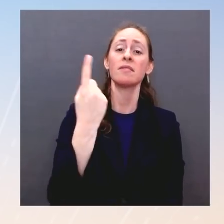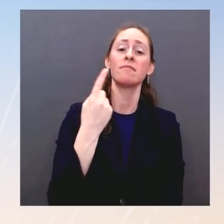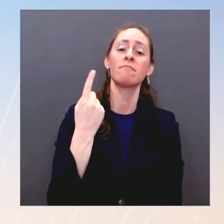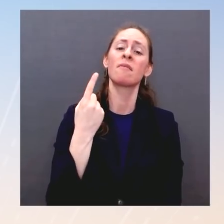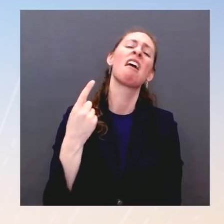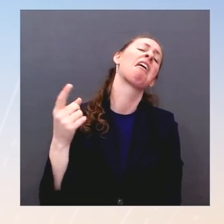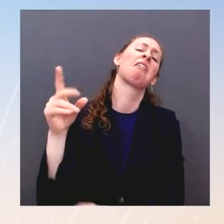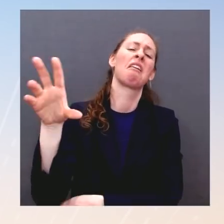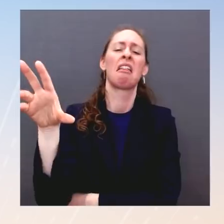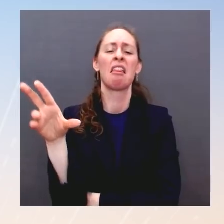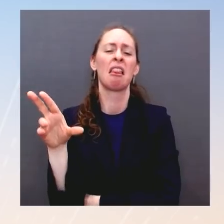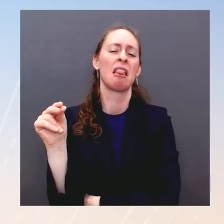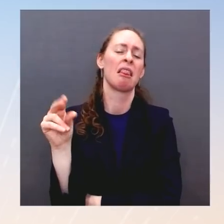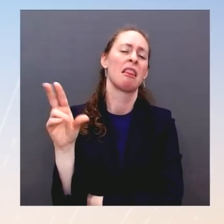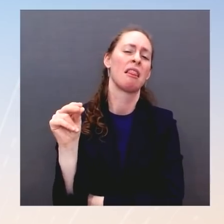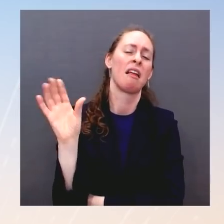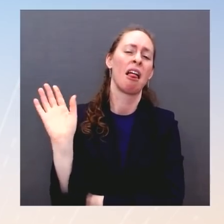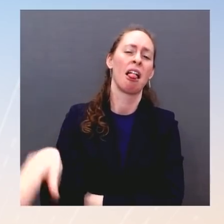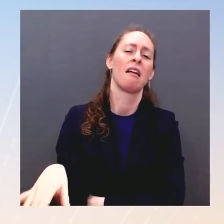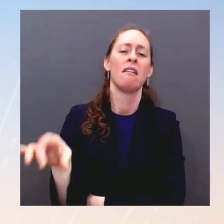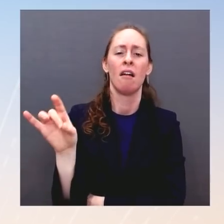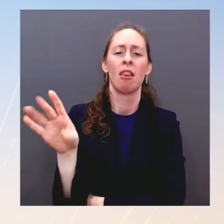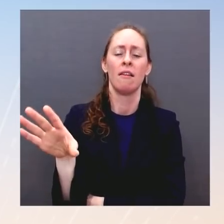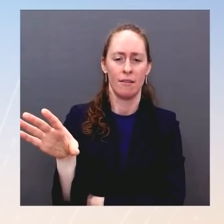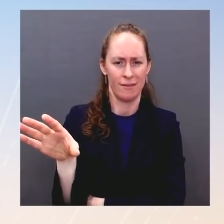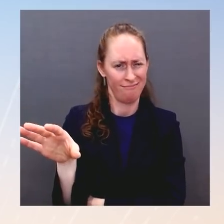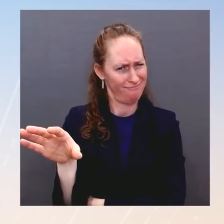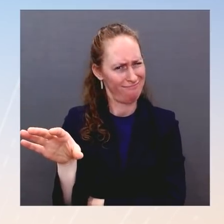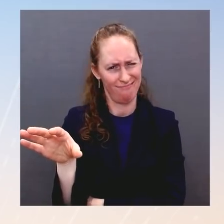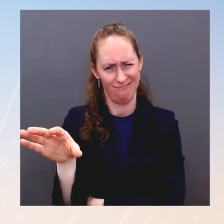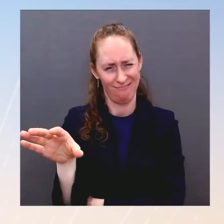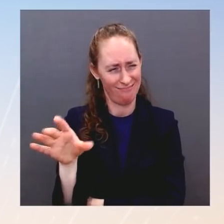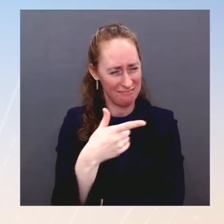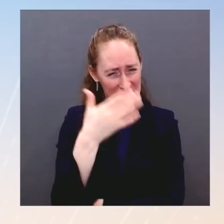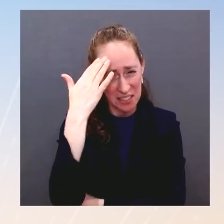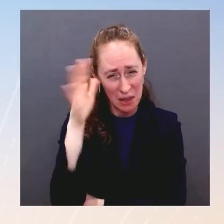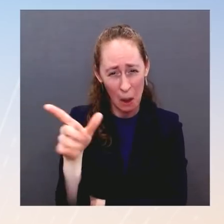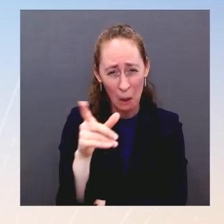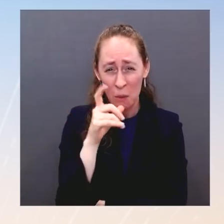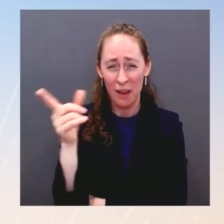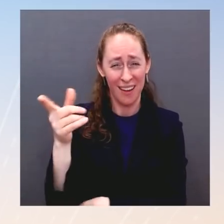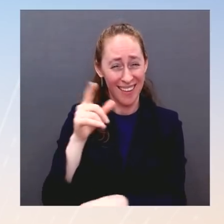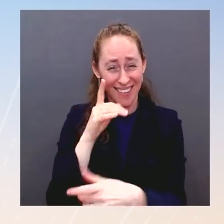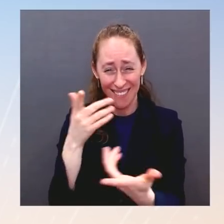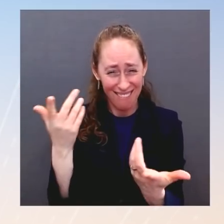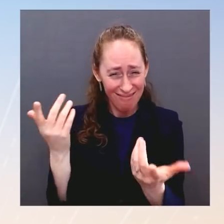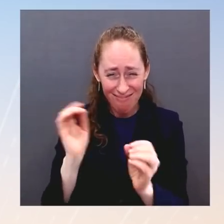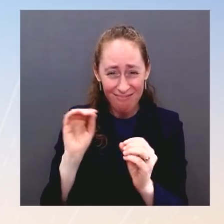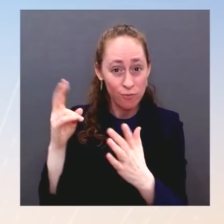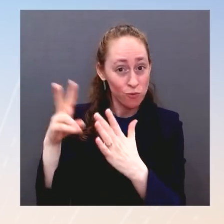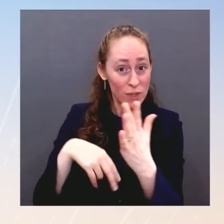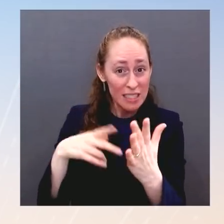and reviewing her extensive record as a fair and just judge,